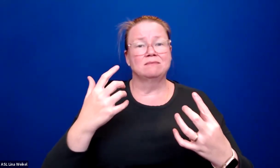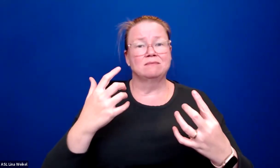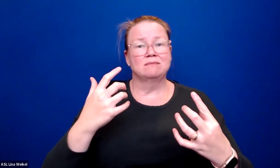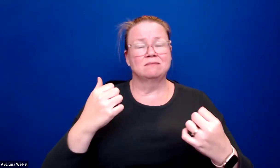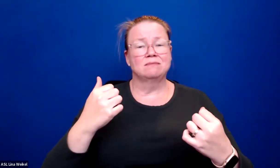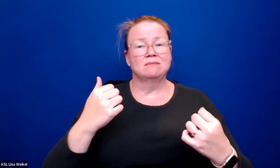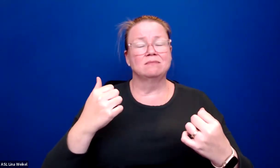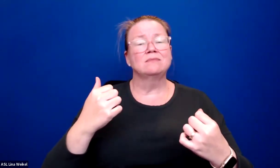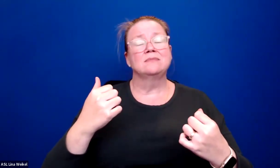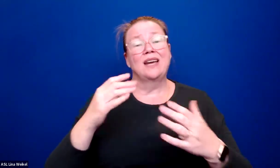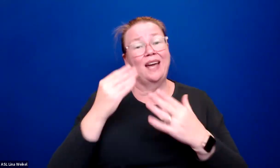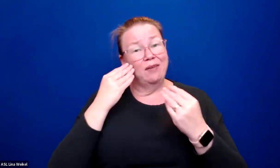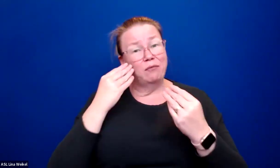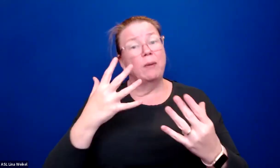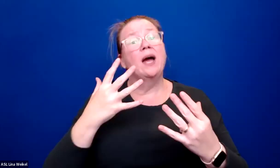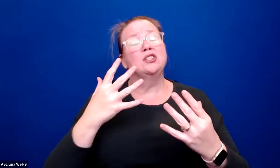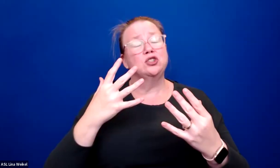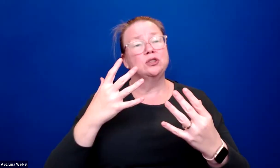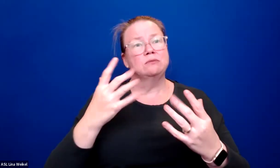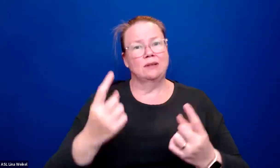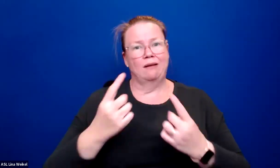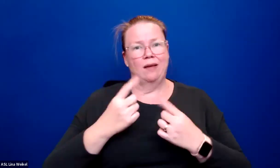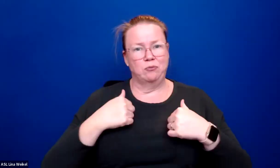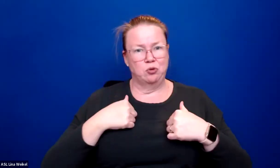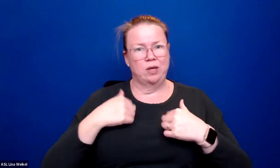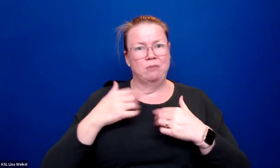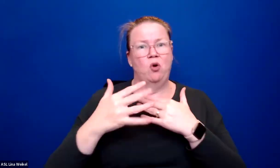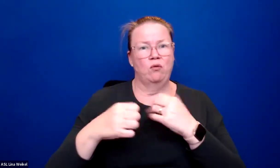Elissa w/ APRIL: The information that has come to to me over the years is.